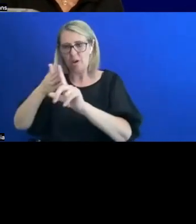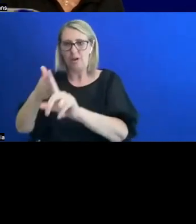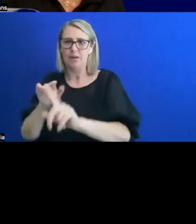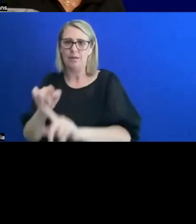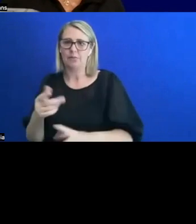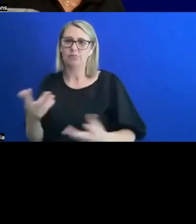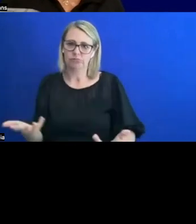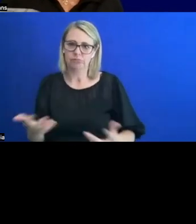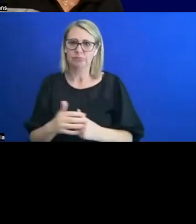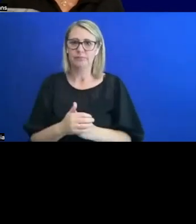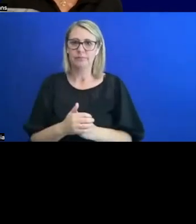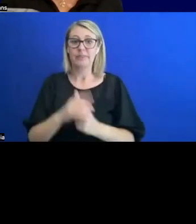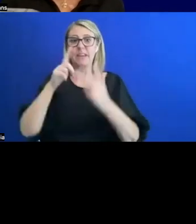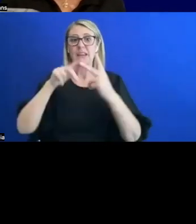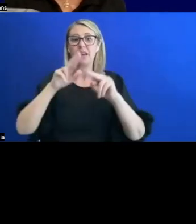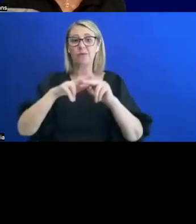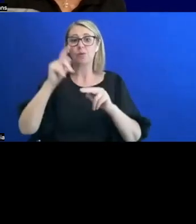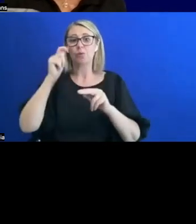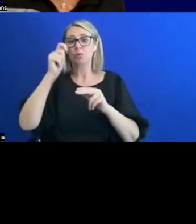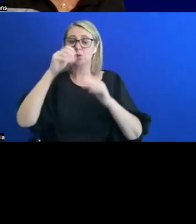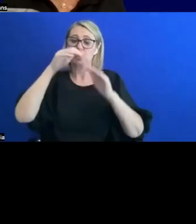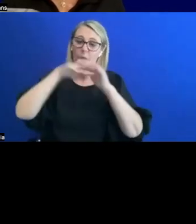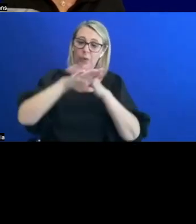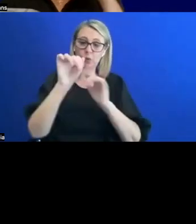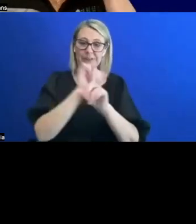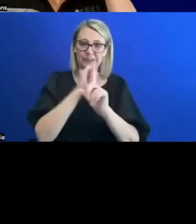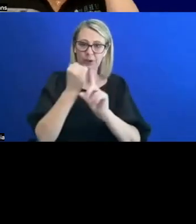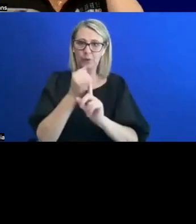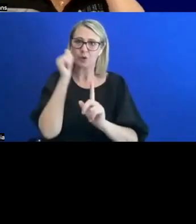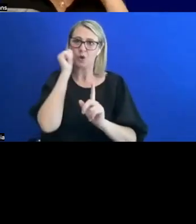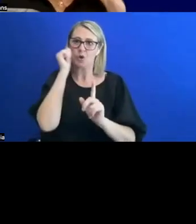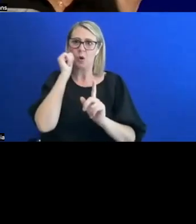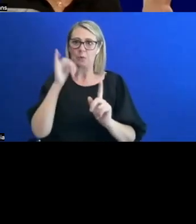If you are about to enter a situation that you know may be challenging, for example,